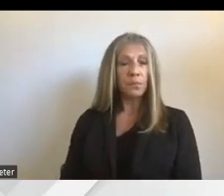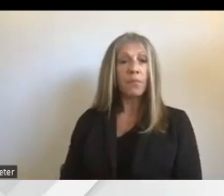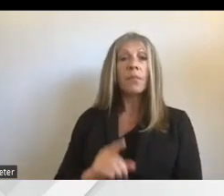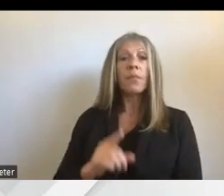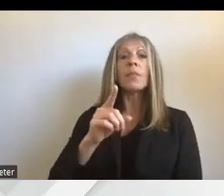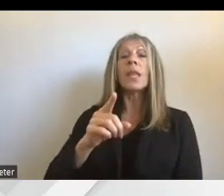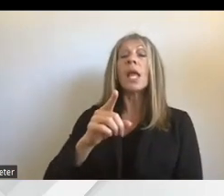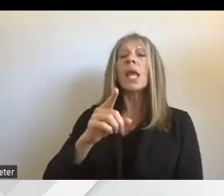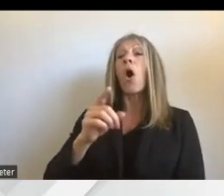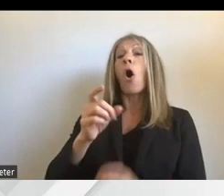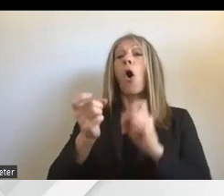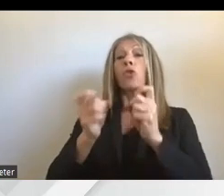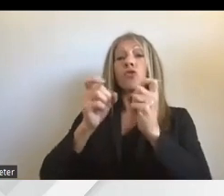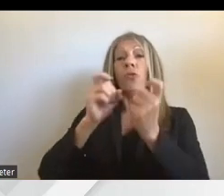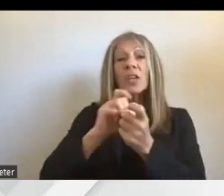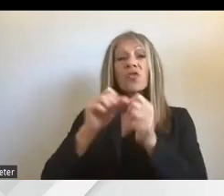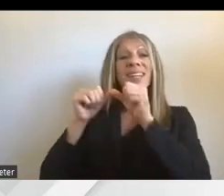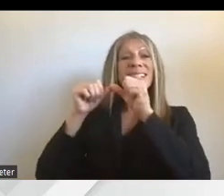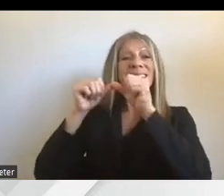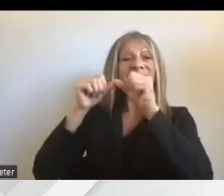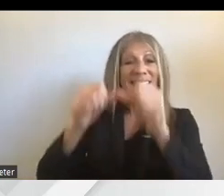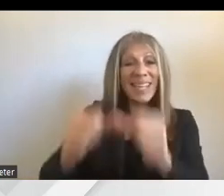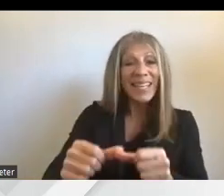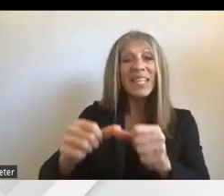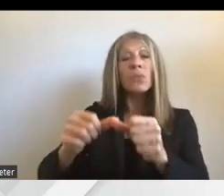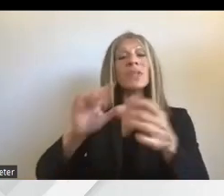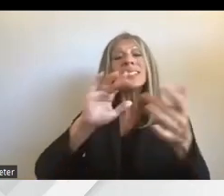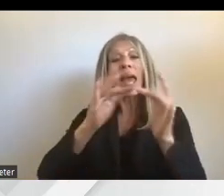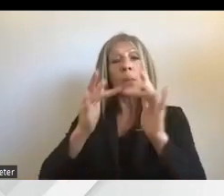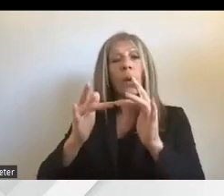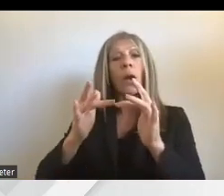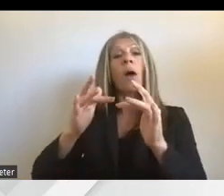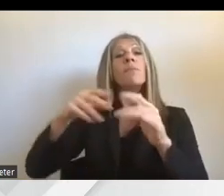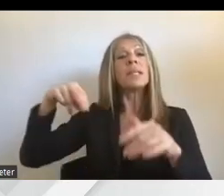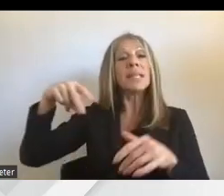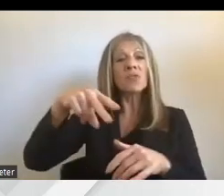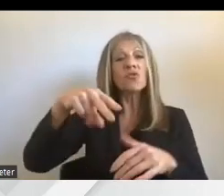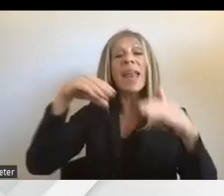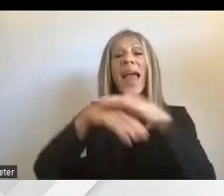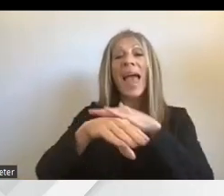In alterations, a continuous network of pedestrian access routes will be